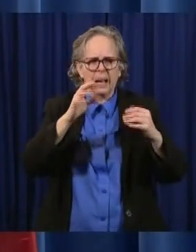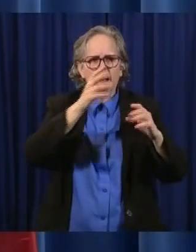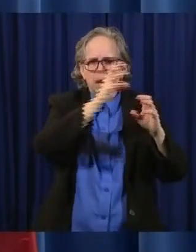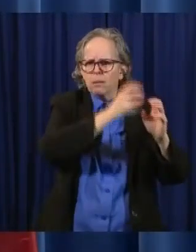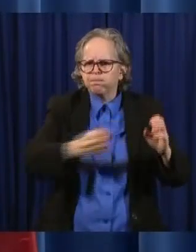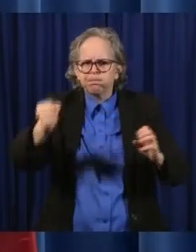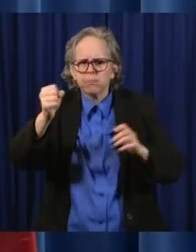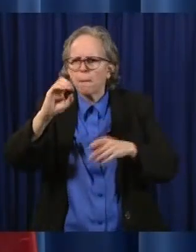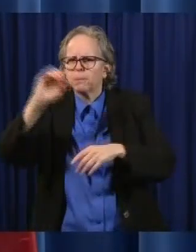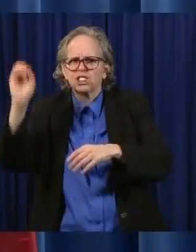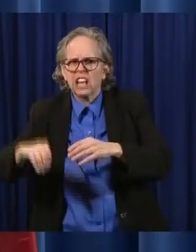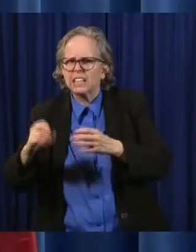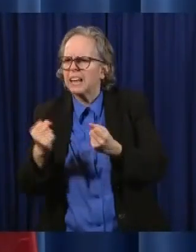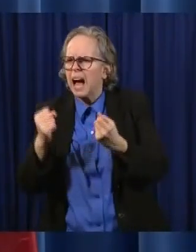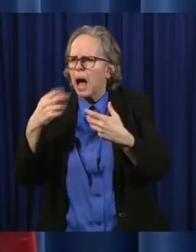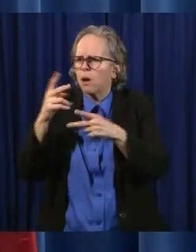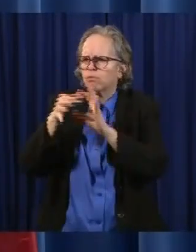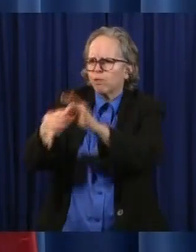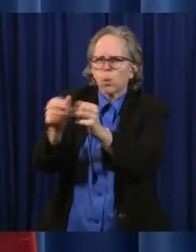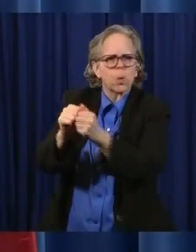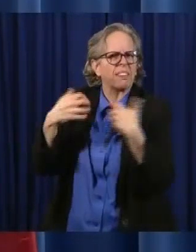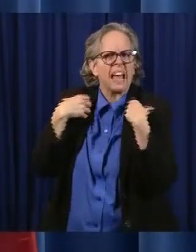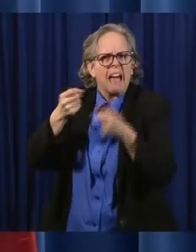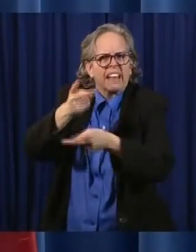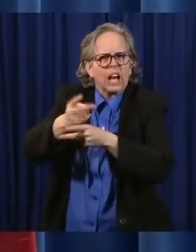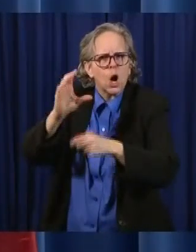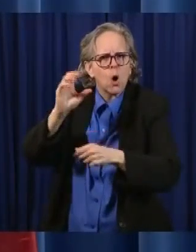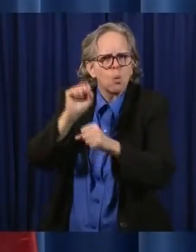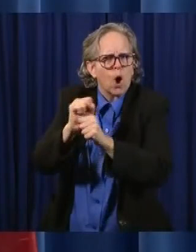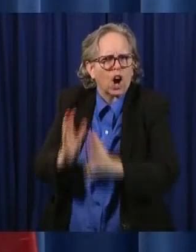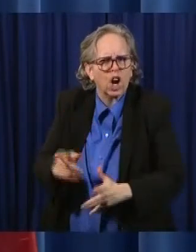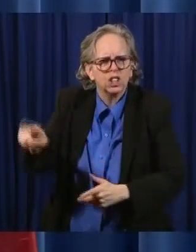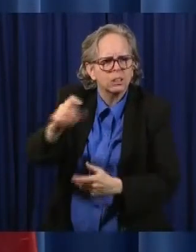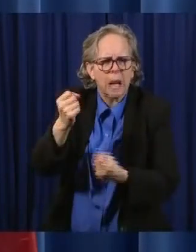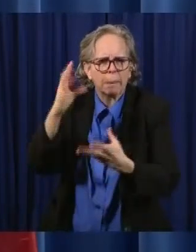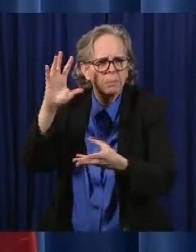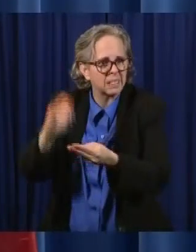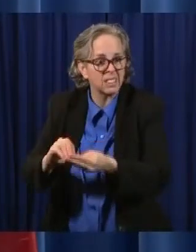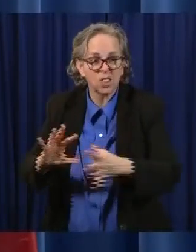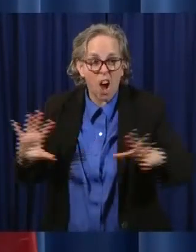THE OHIO DEPARTMENT OF HEALTH PROVIDES THE NUMBER OF CASES IMPACTING HEALTHCARE WORKERS.